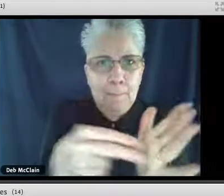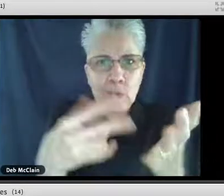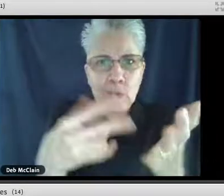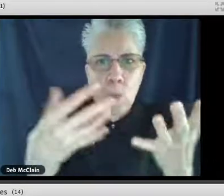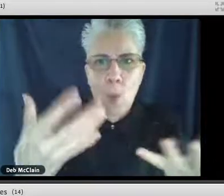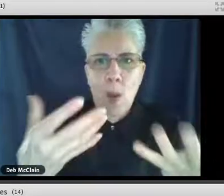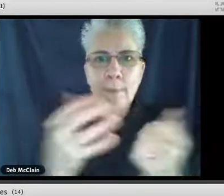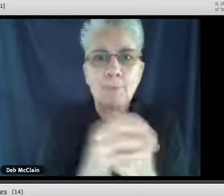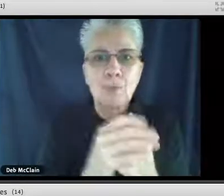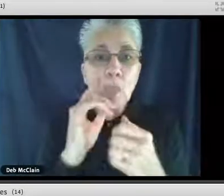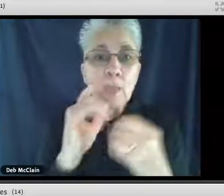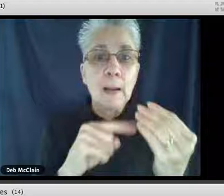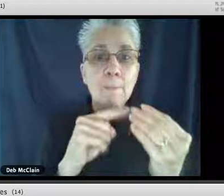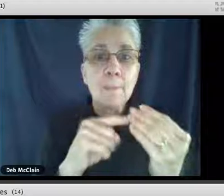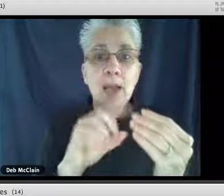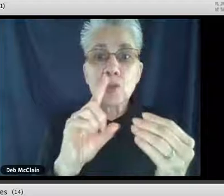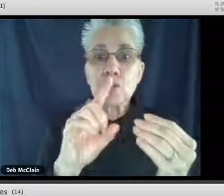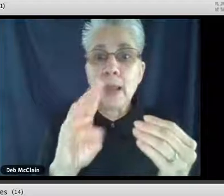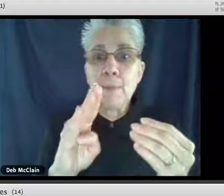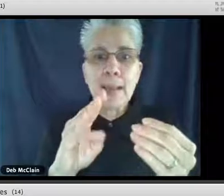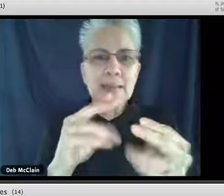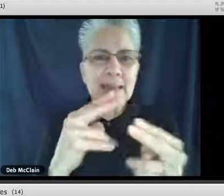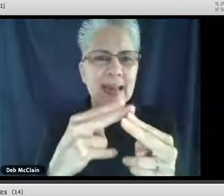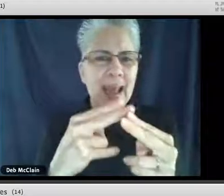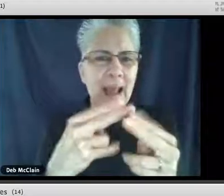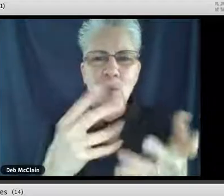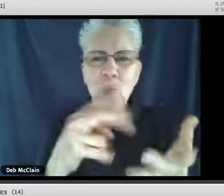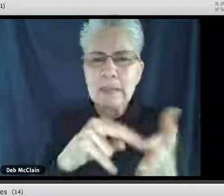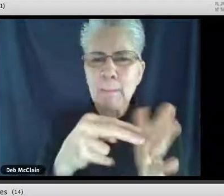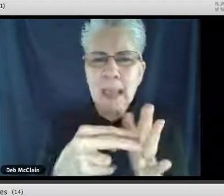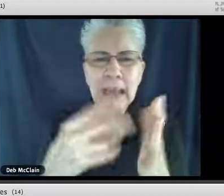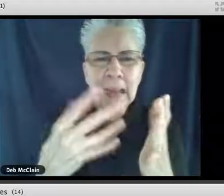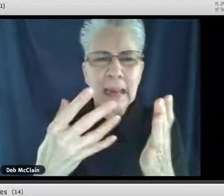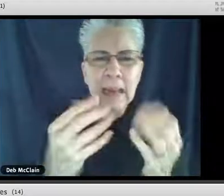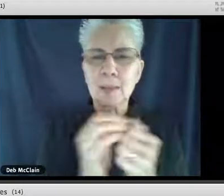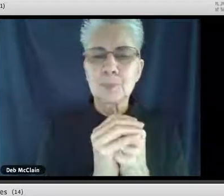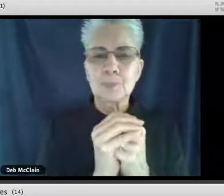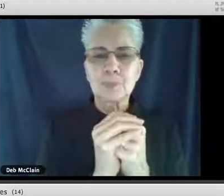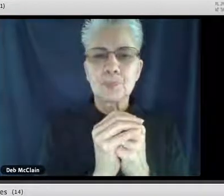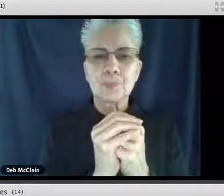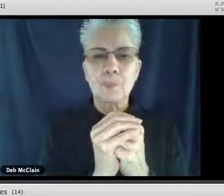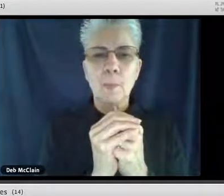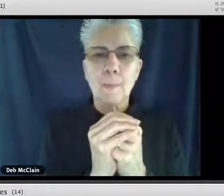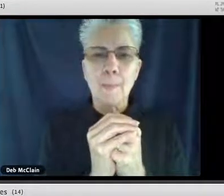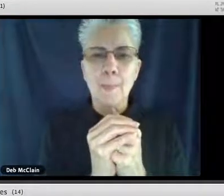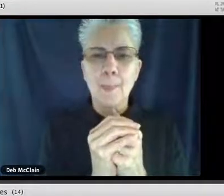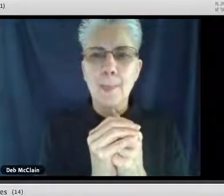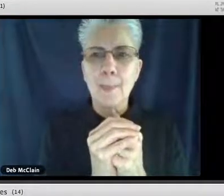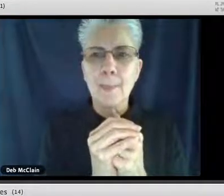If you think of all of your database names, what do they mean when we're doing stuff?